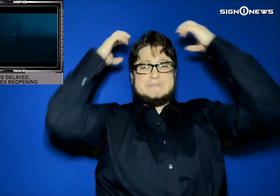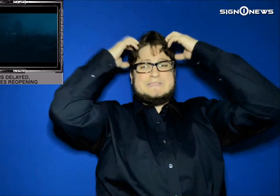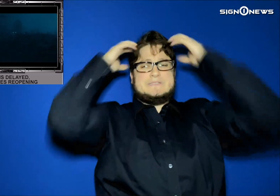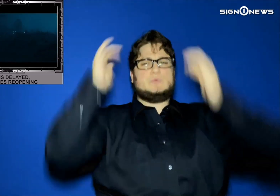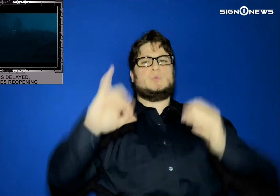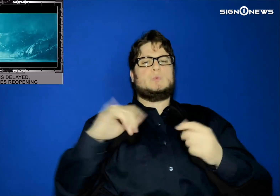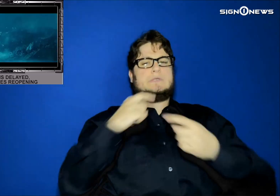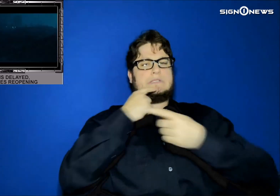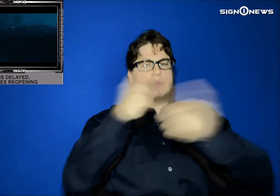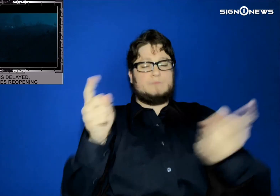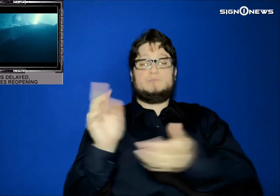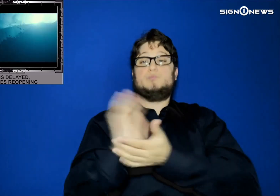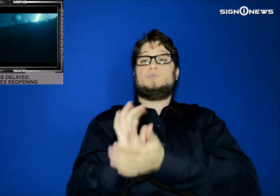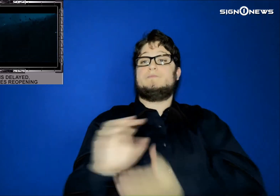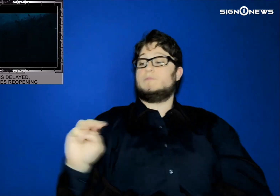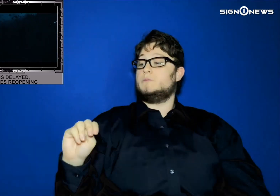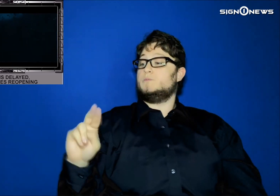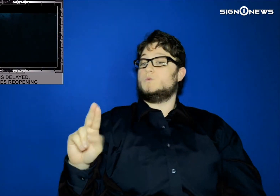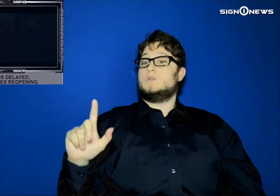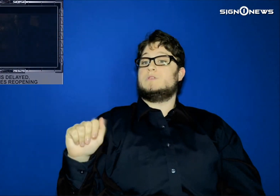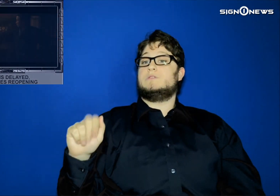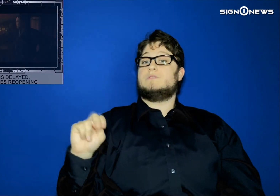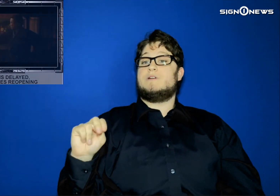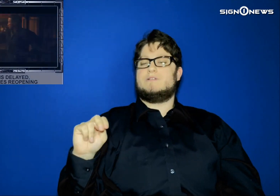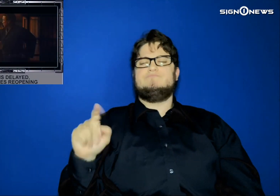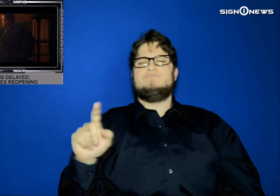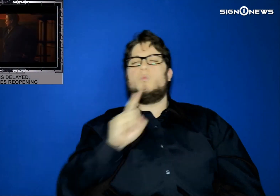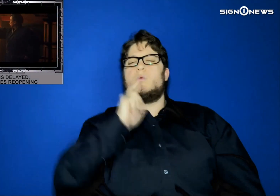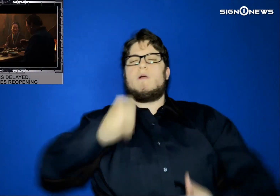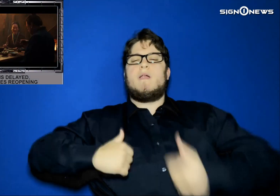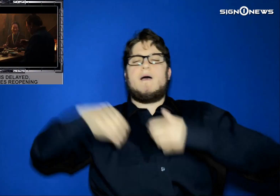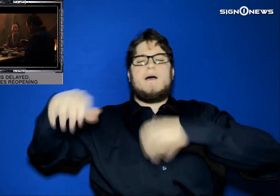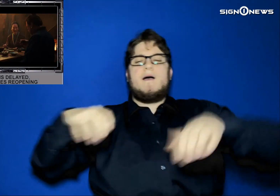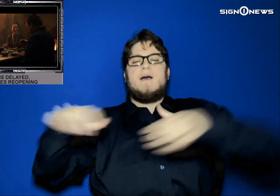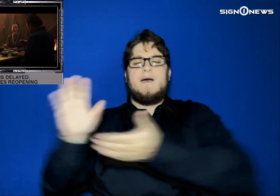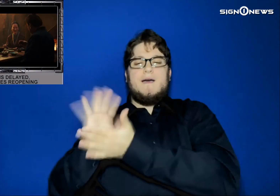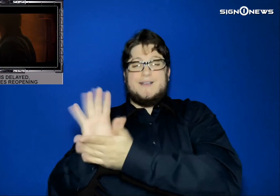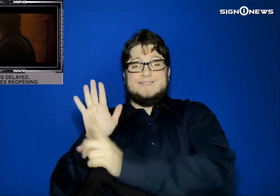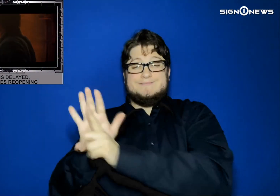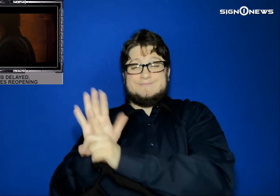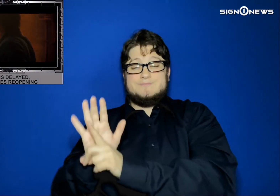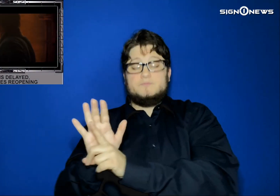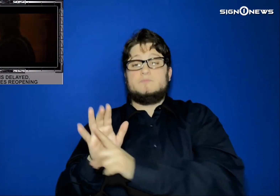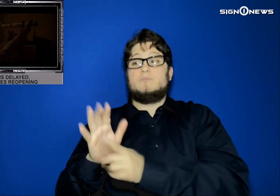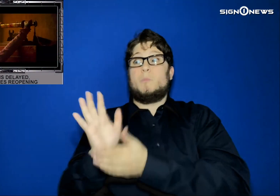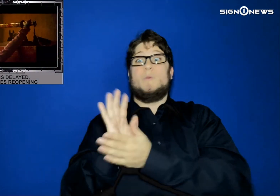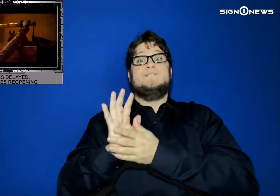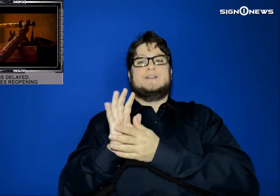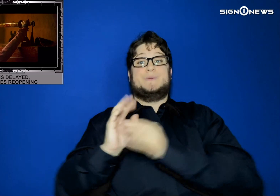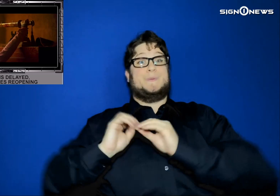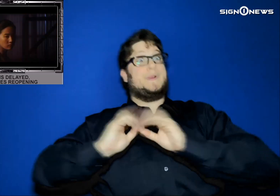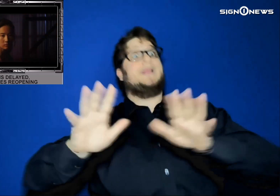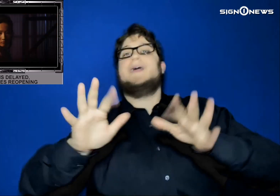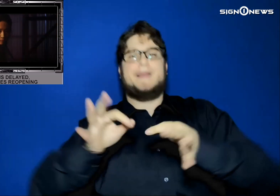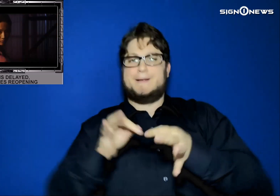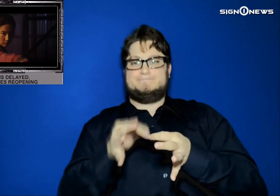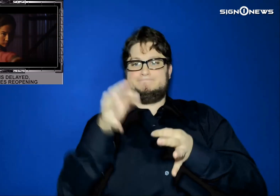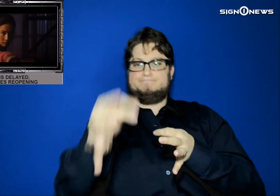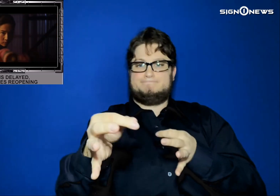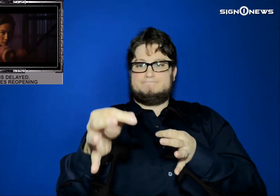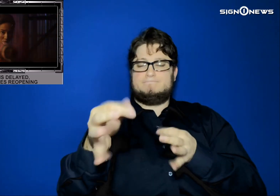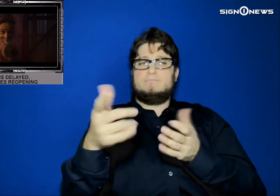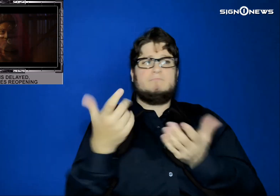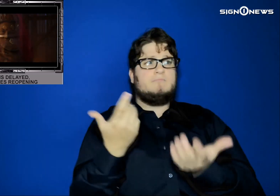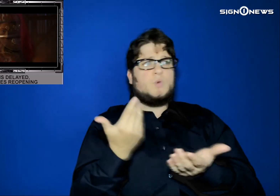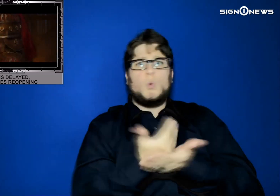Disney also announced it has postponed its release of the live-action "Mulan" and has